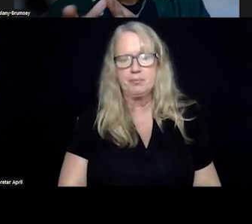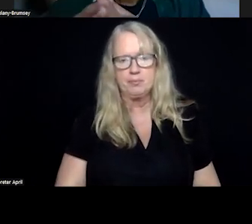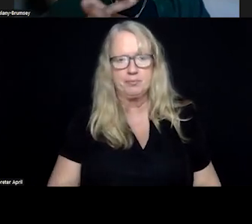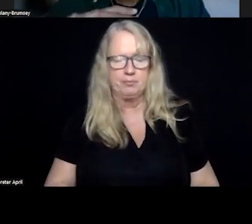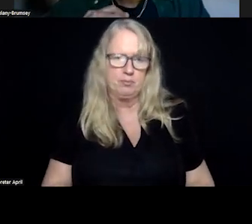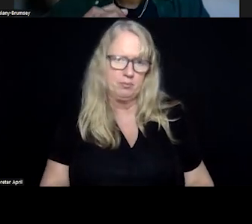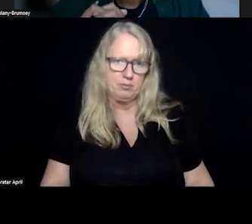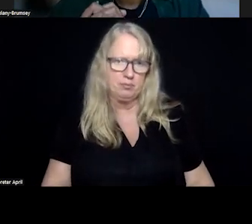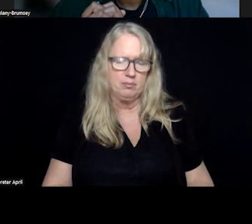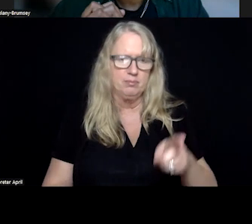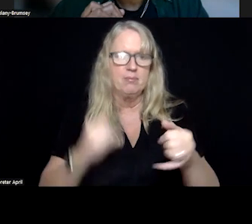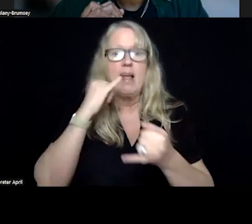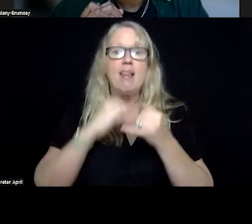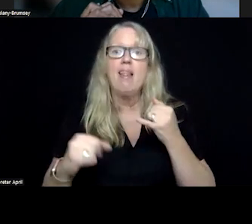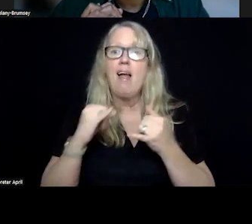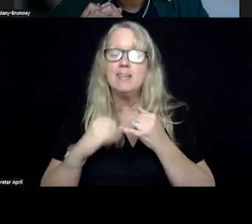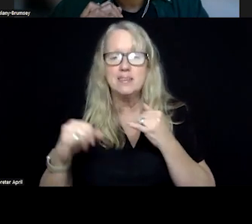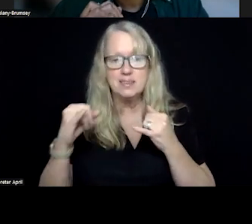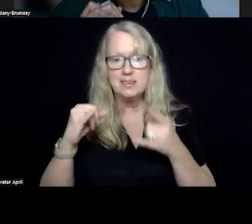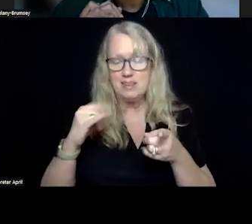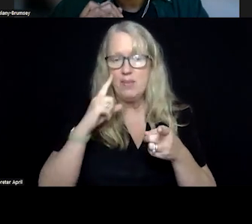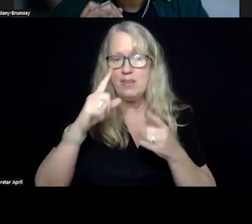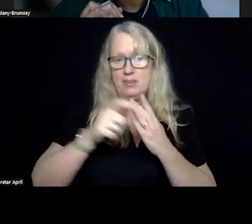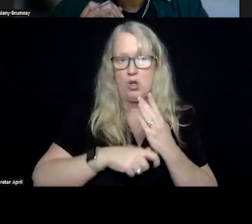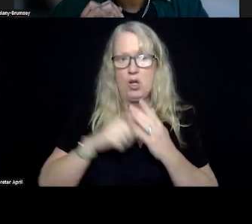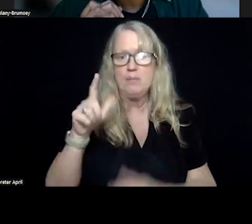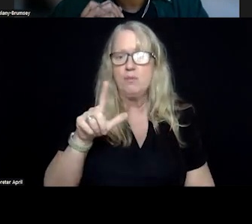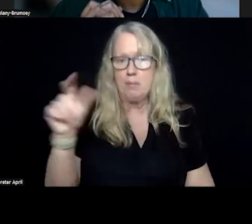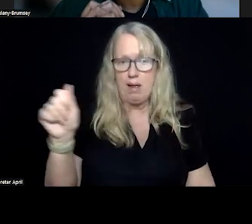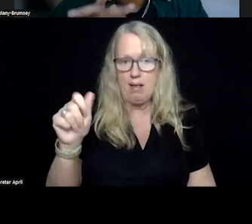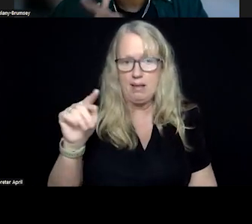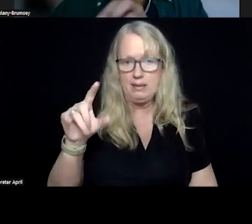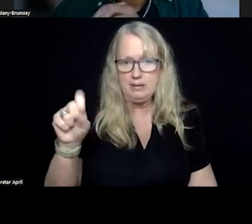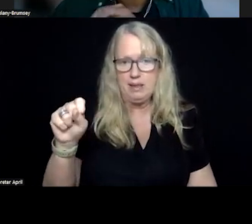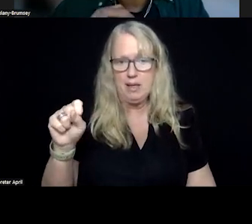AND LAST, THIS SOBERING ARTICLE FROM THE LA TIMES AND FOCUSING ON